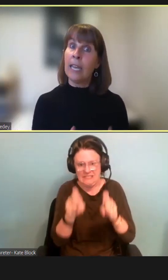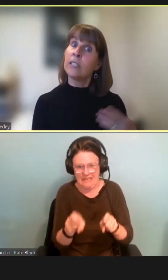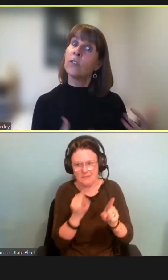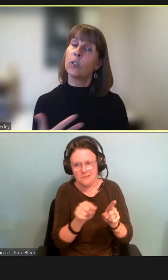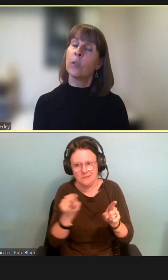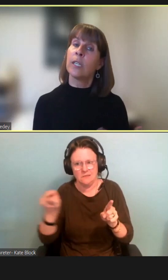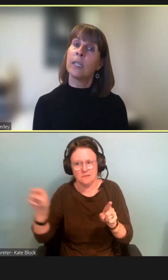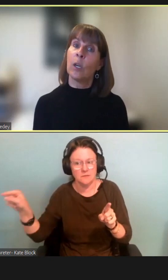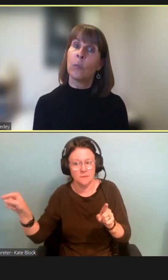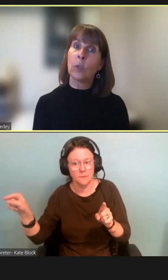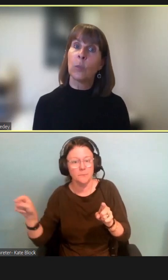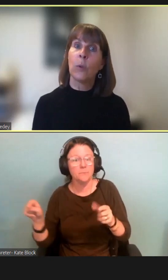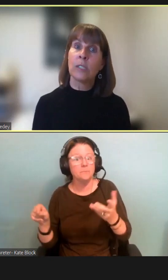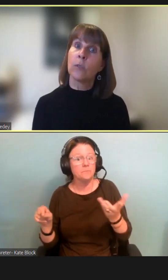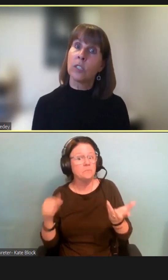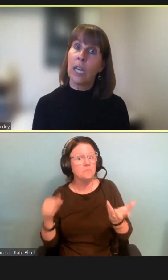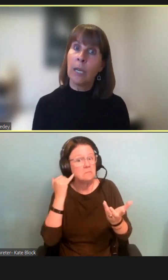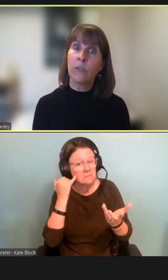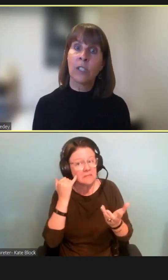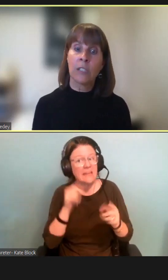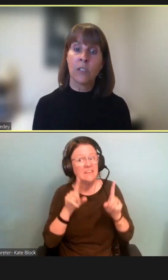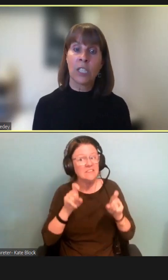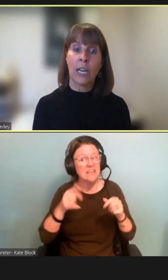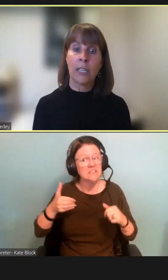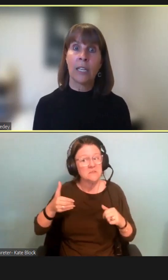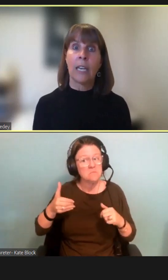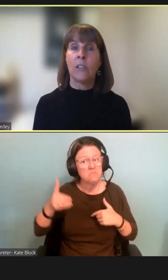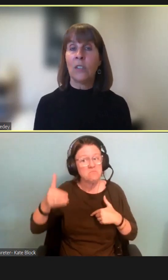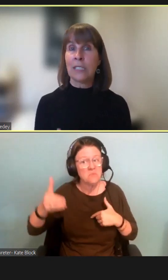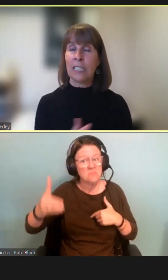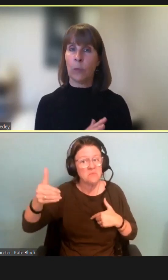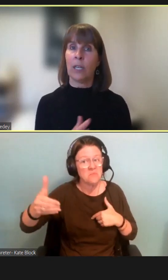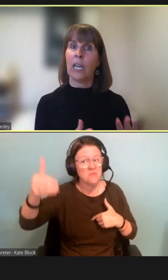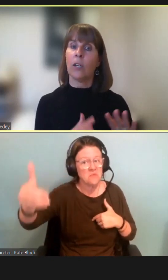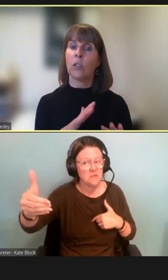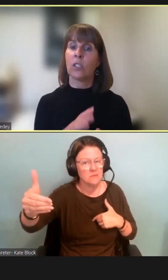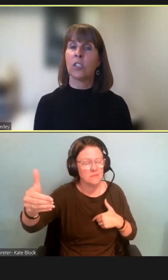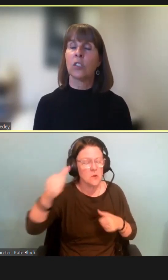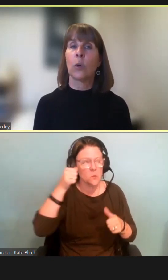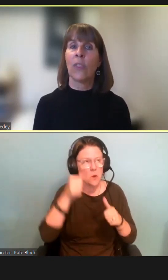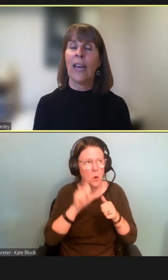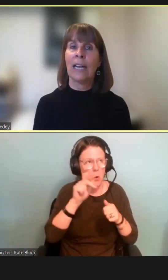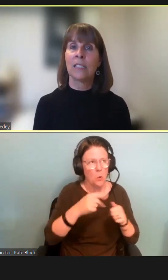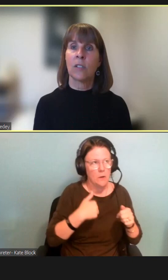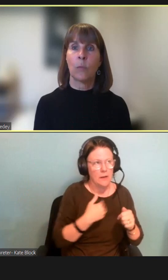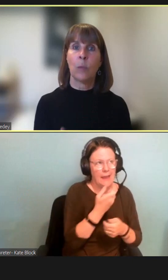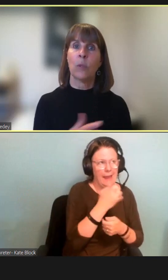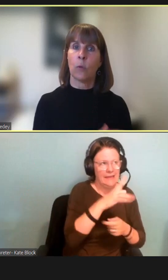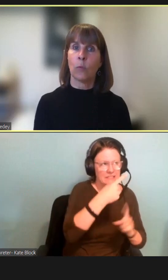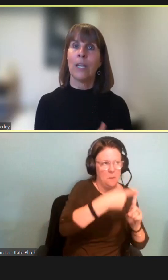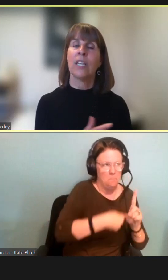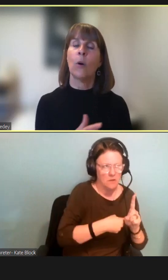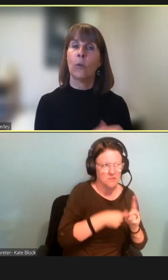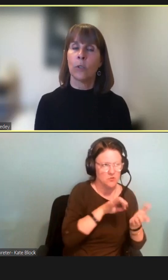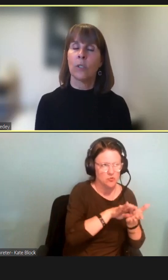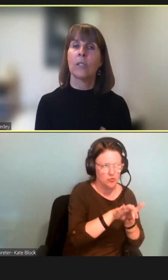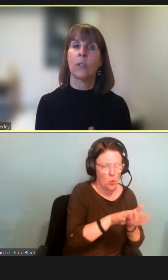you're doing it at multiple points over time for a given child you need to think about how you're going to store that so that people aren't writing over earlier